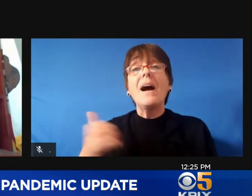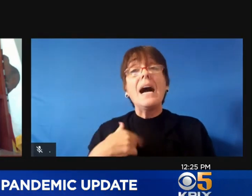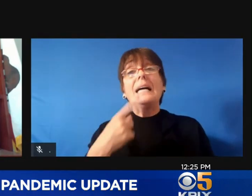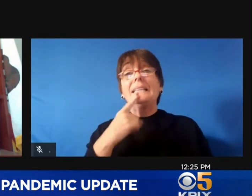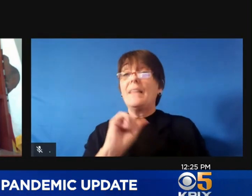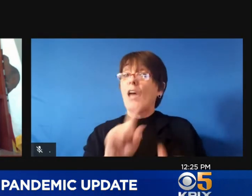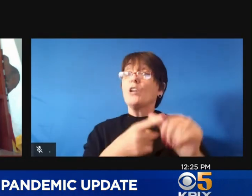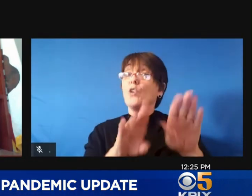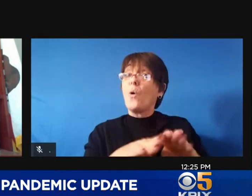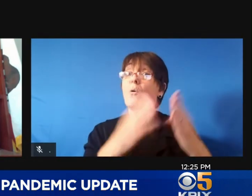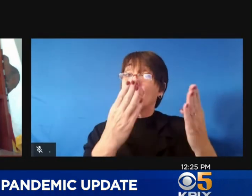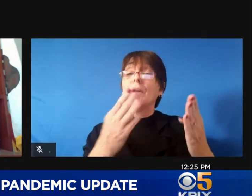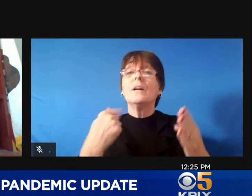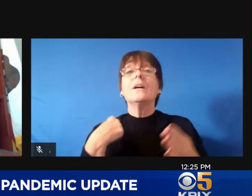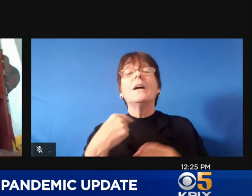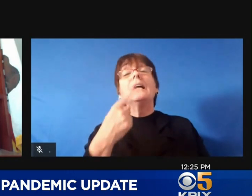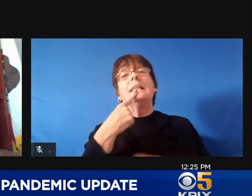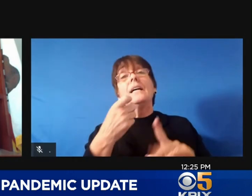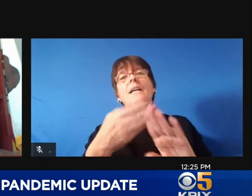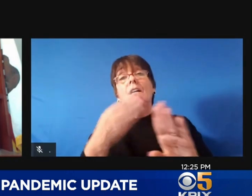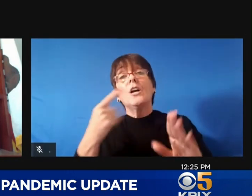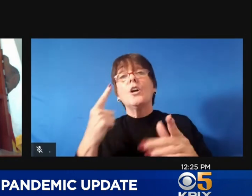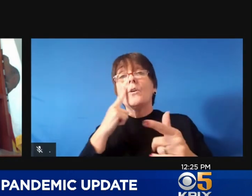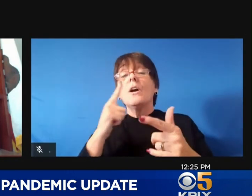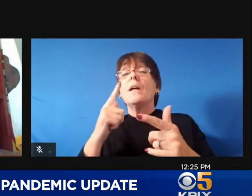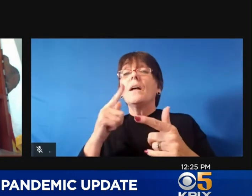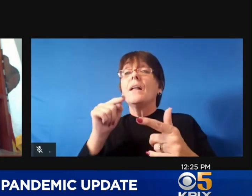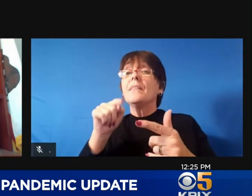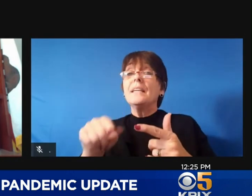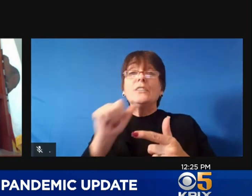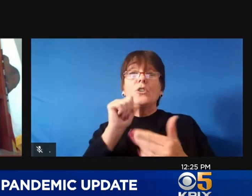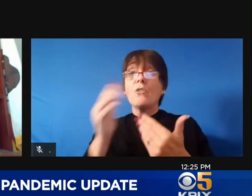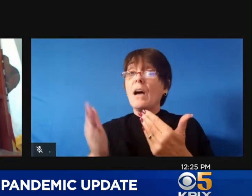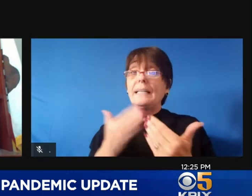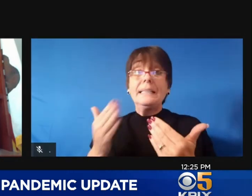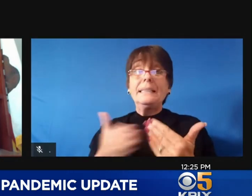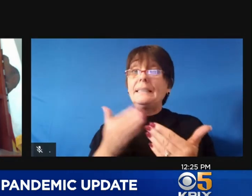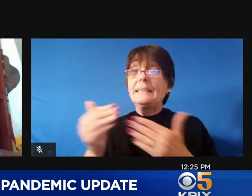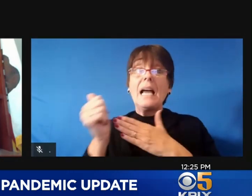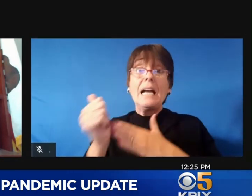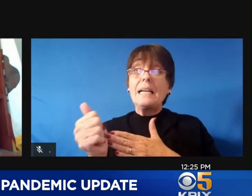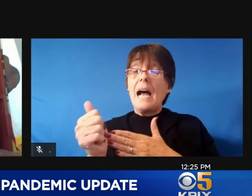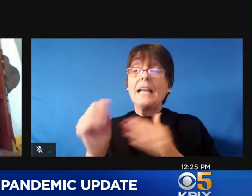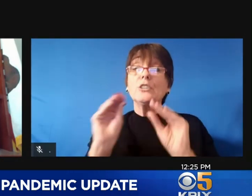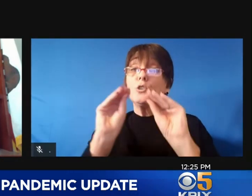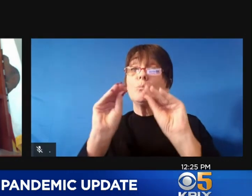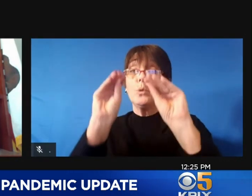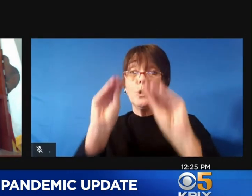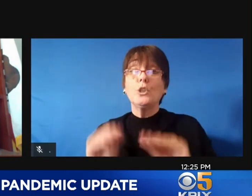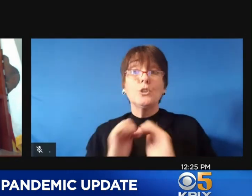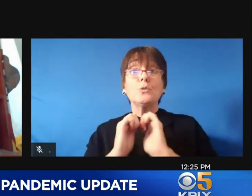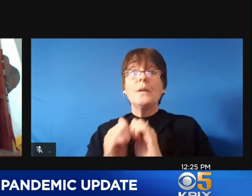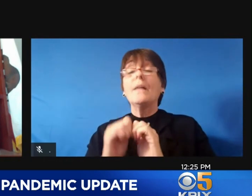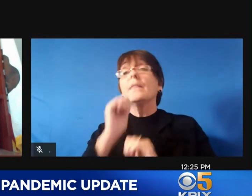I SHARE WITH MANY PARENTS I KNOW A NUMBER OF PEOPLE ON THE TEAM DO AS WELL.